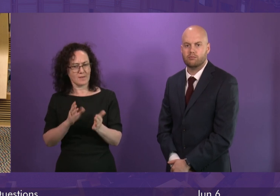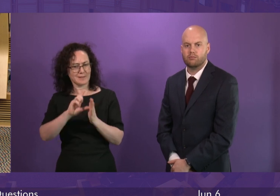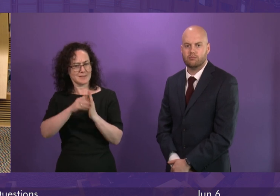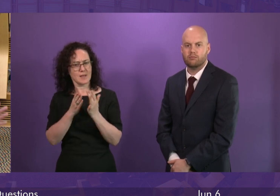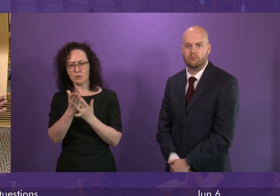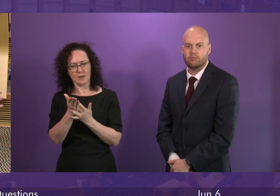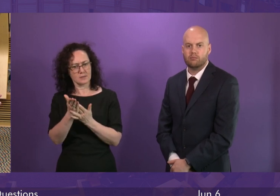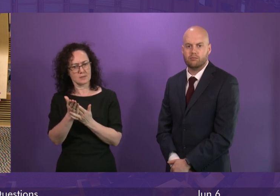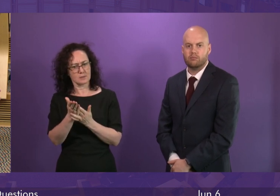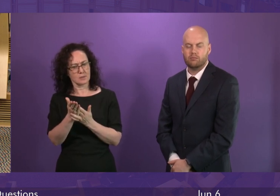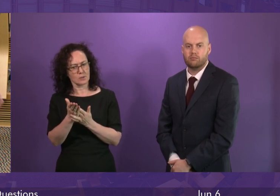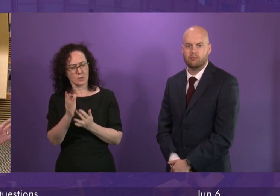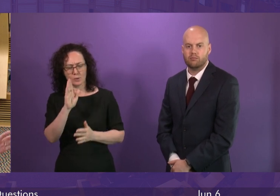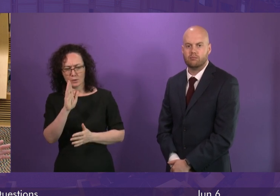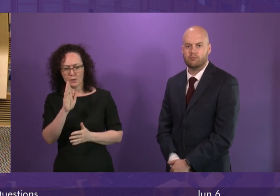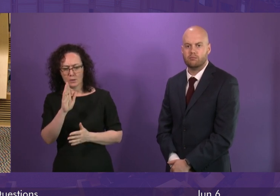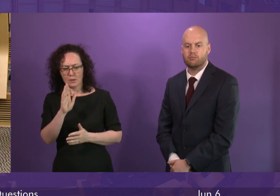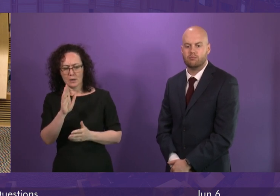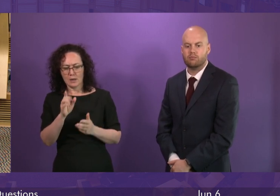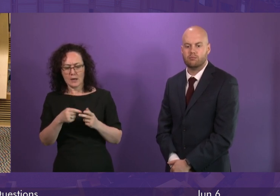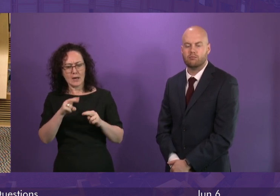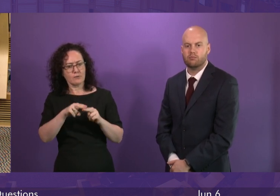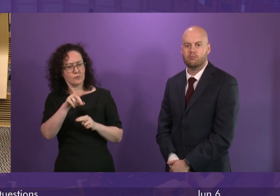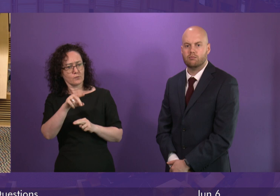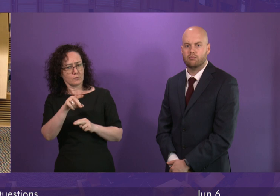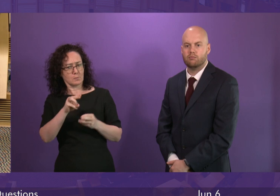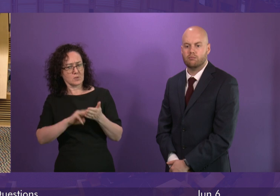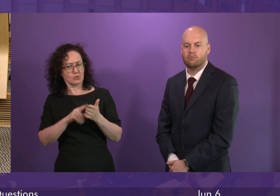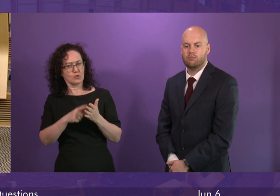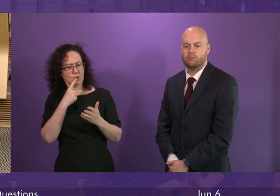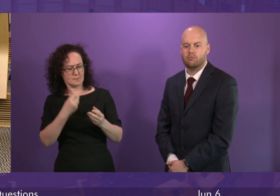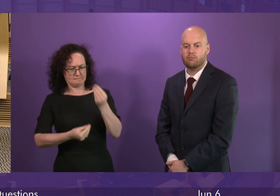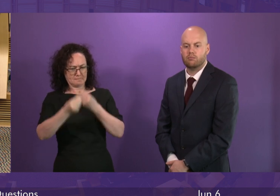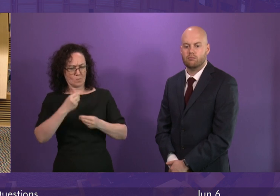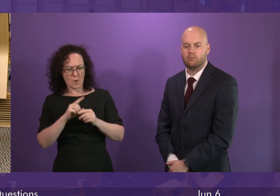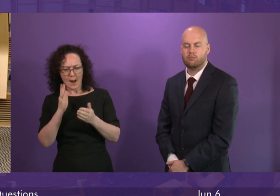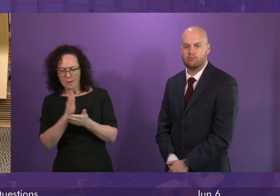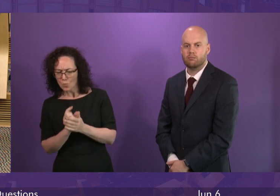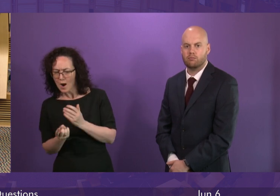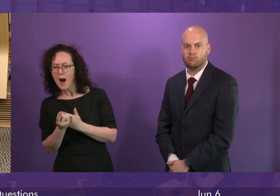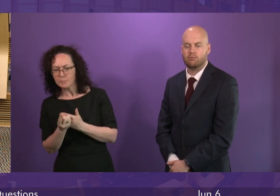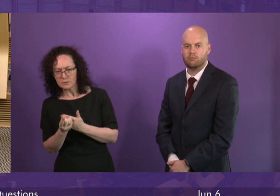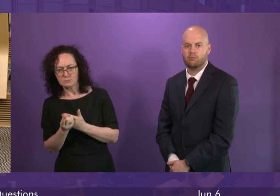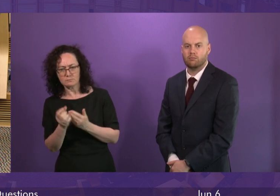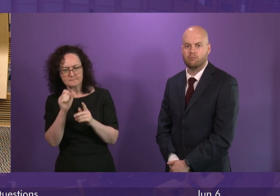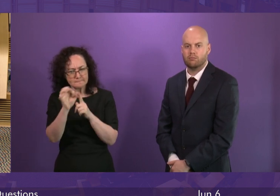If Mr Doris provides me with details of the situation, I will ensure that they are investigated